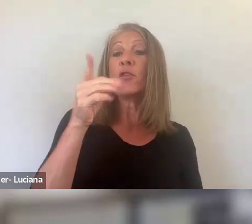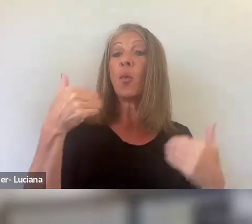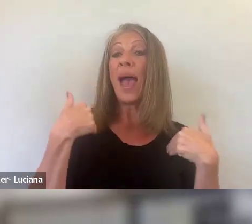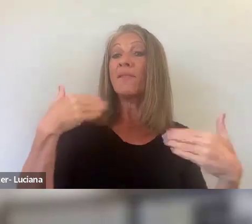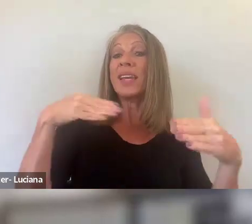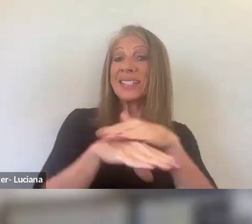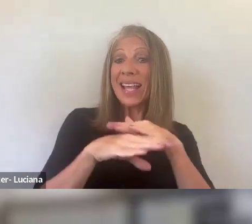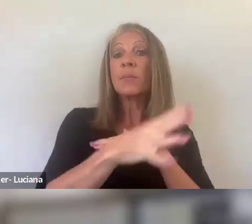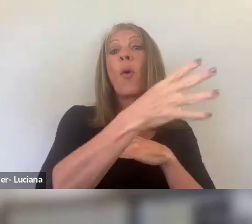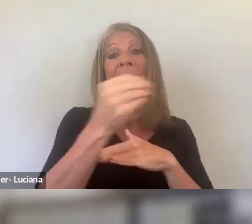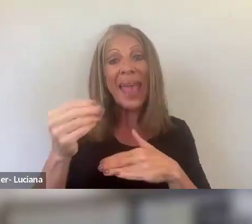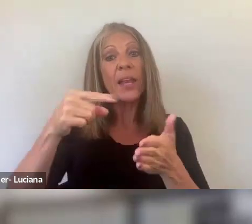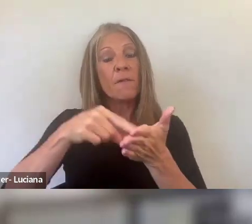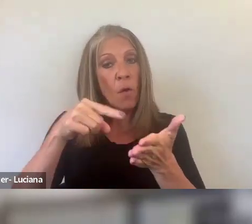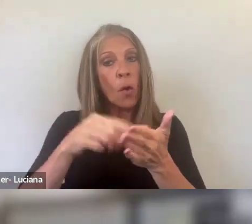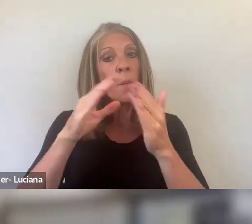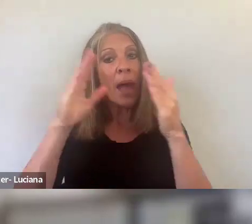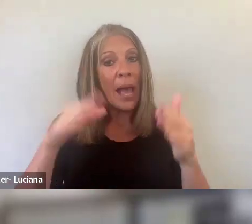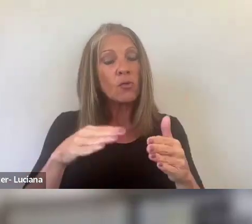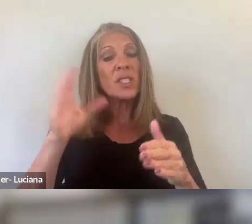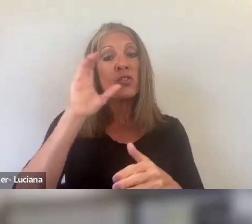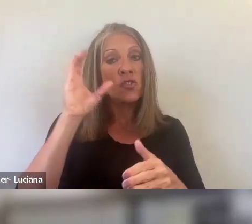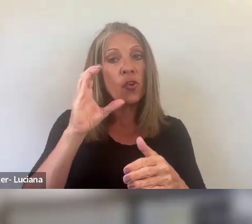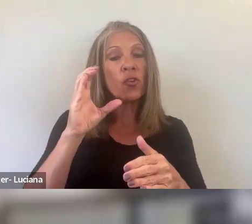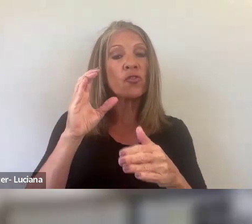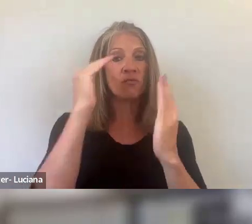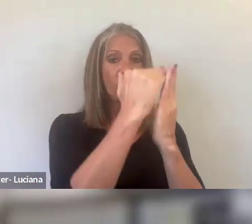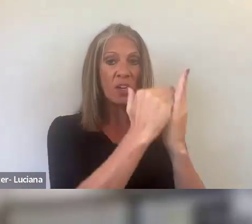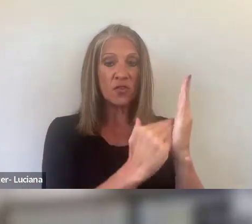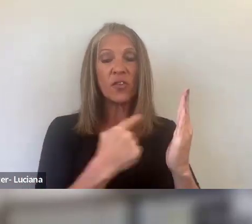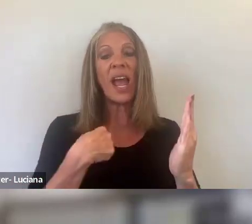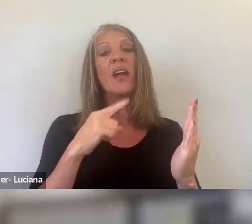affordable housing searches in your states, I would highly recommend getting in touch with